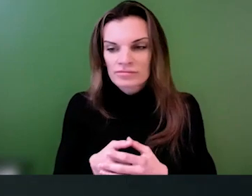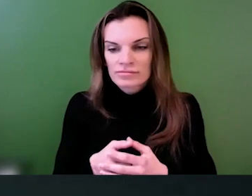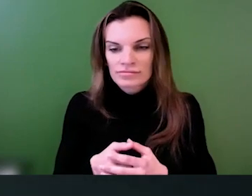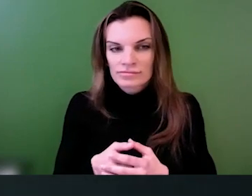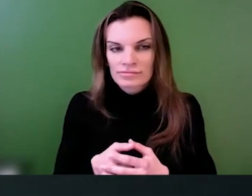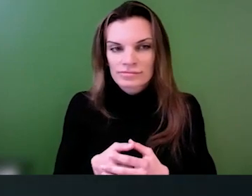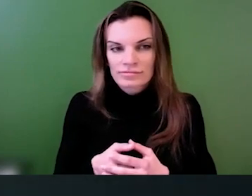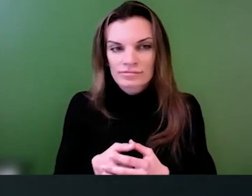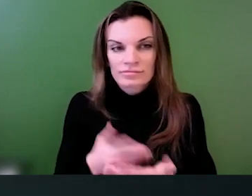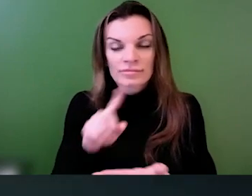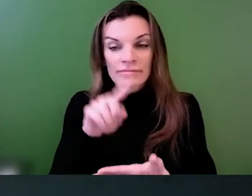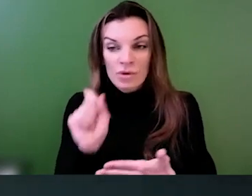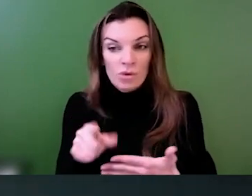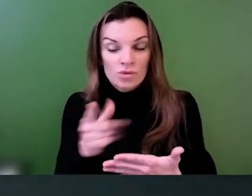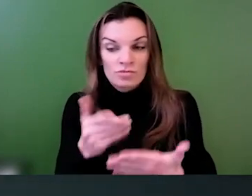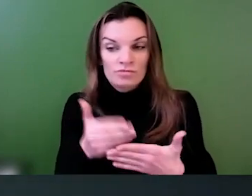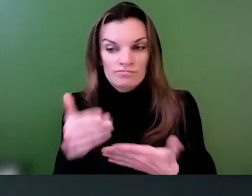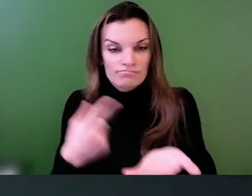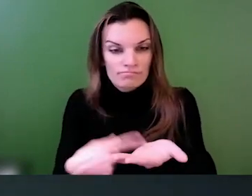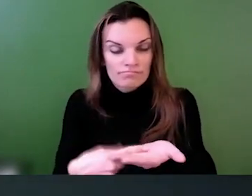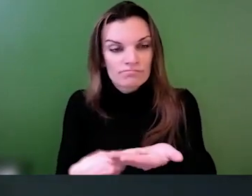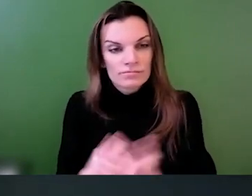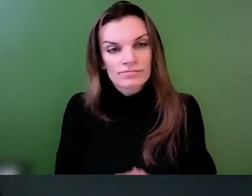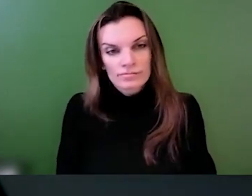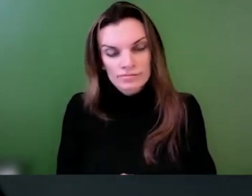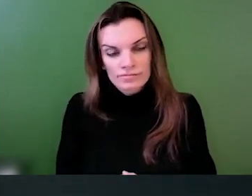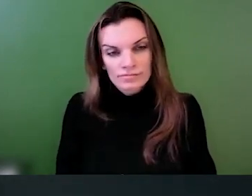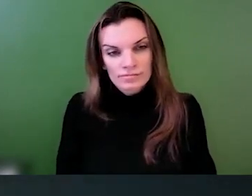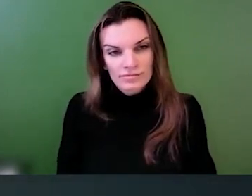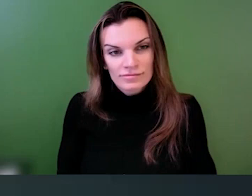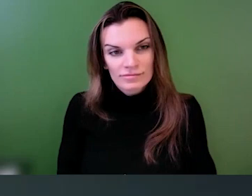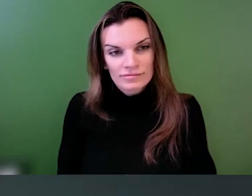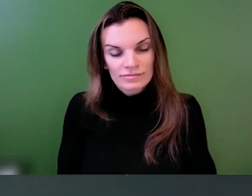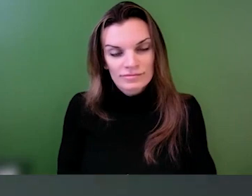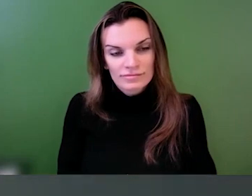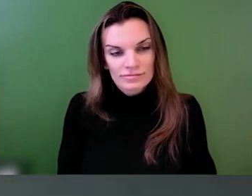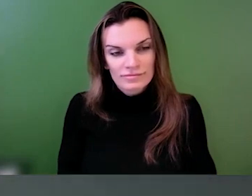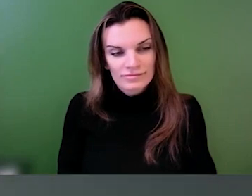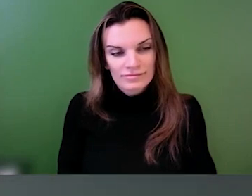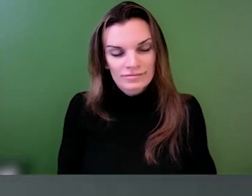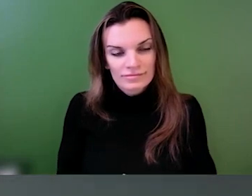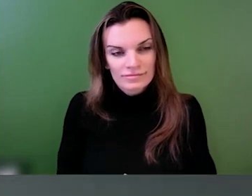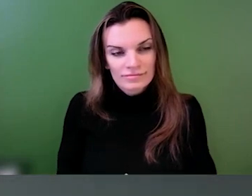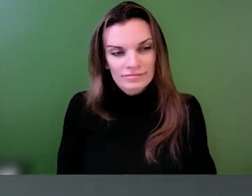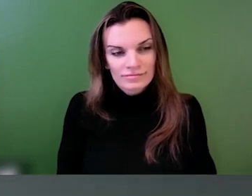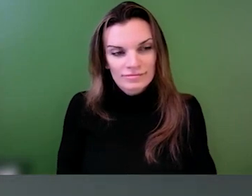question we are going to transition into some sort of